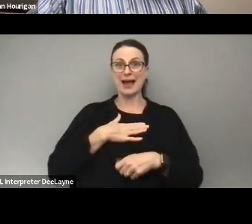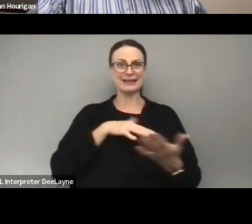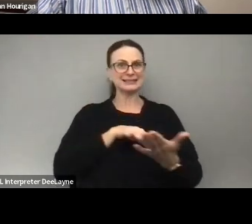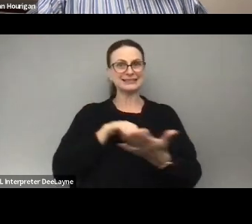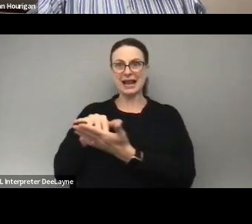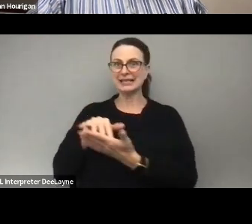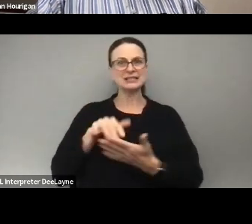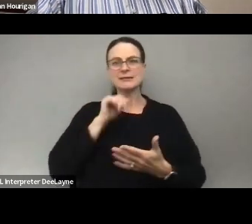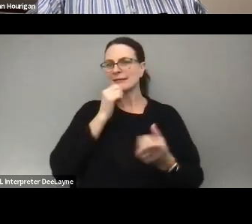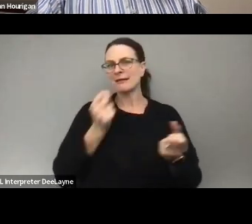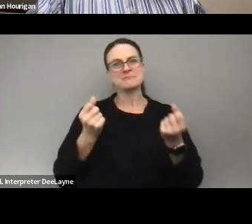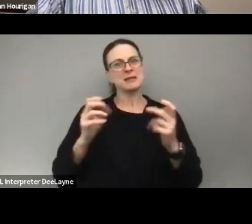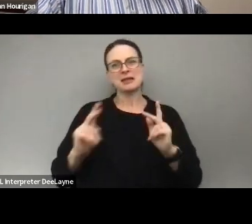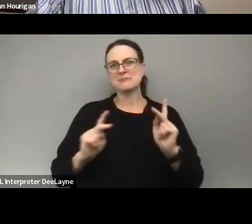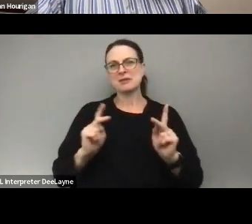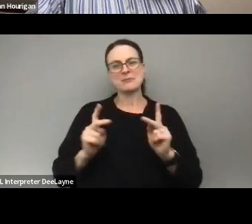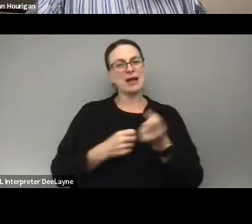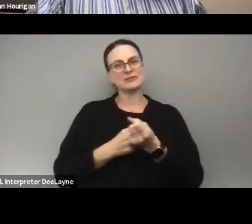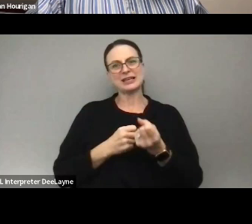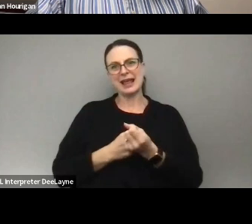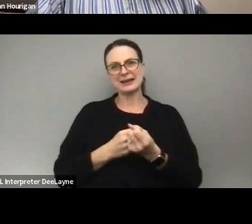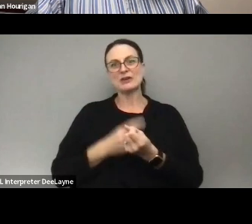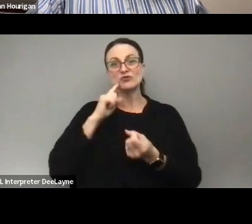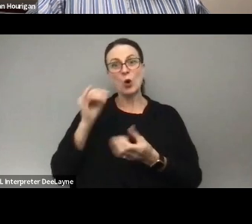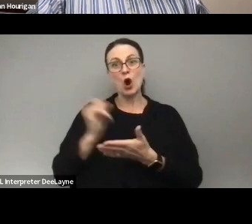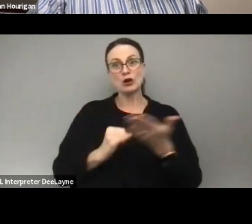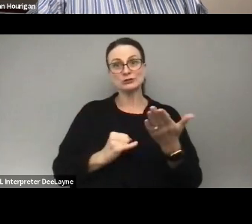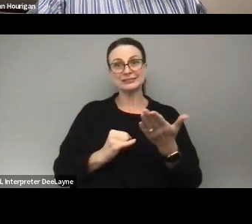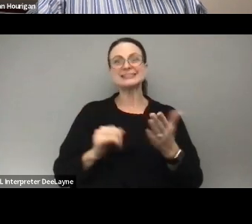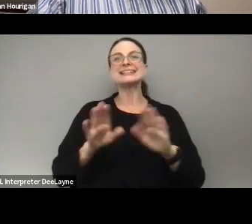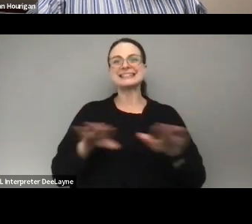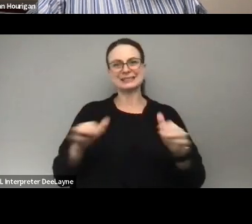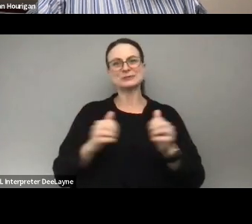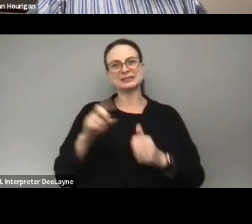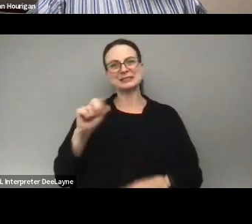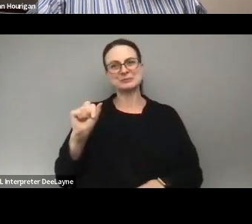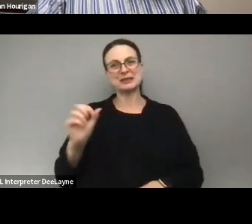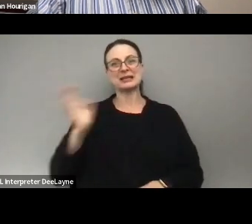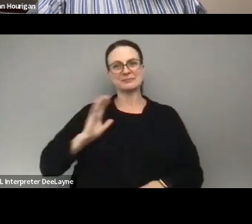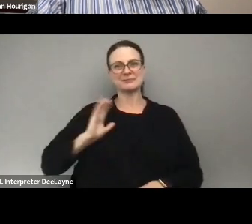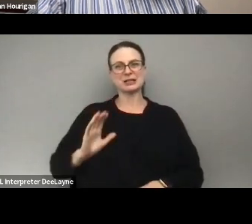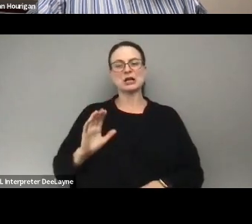of people advocating in the arts for kids with disabilities back in the early 2000s.